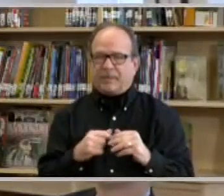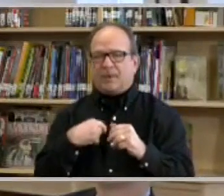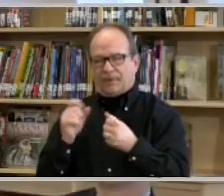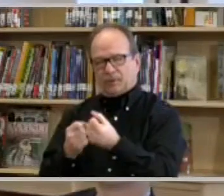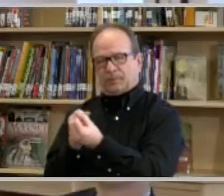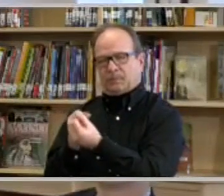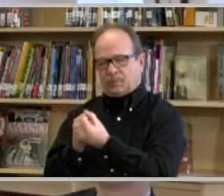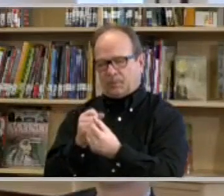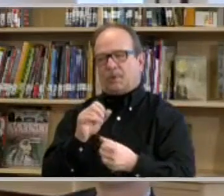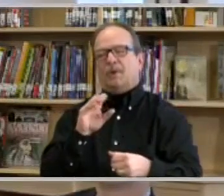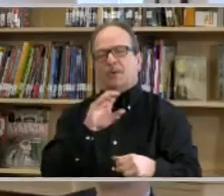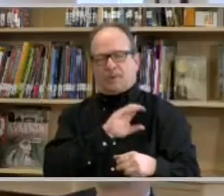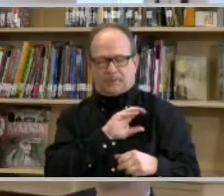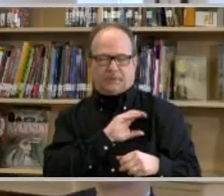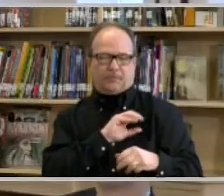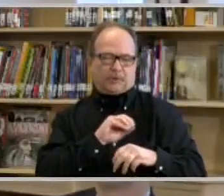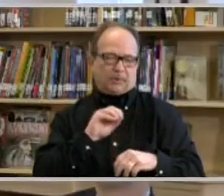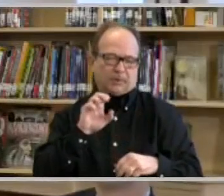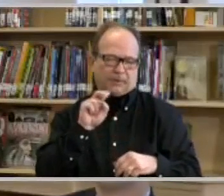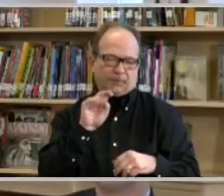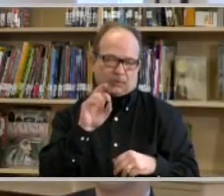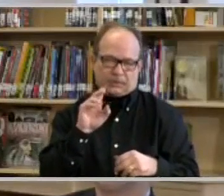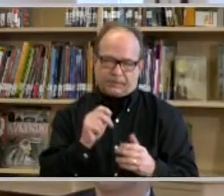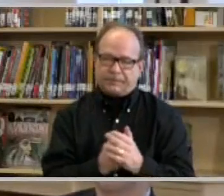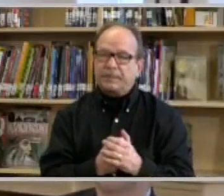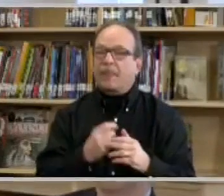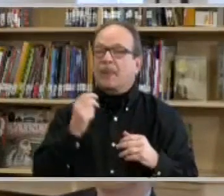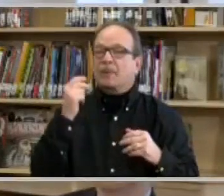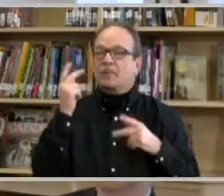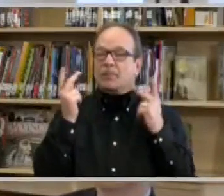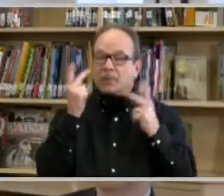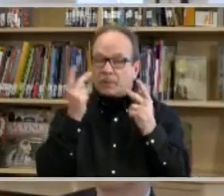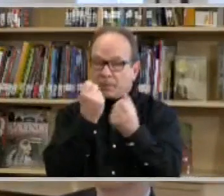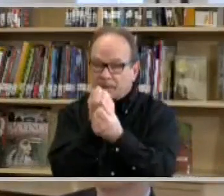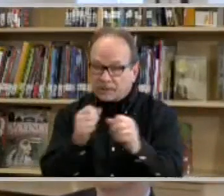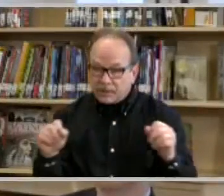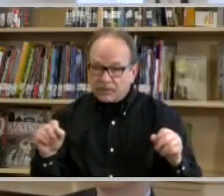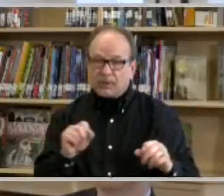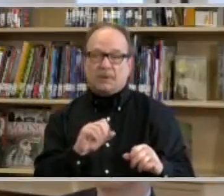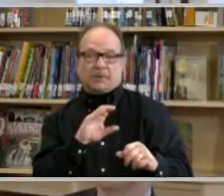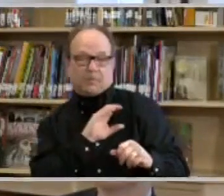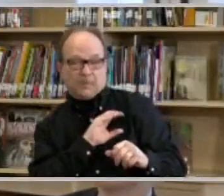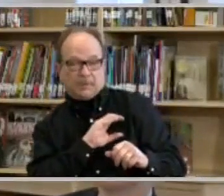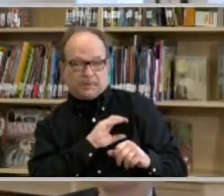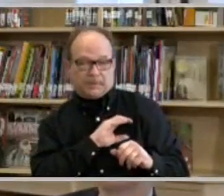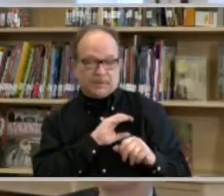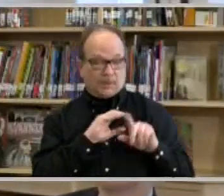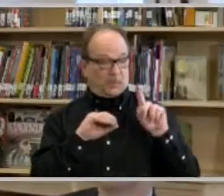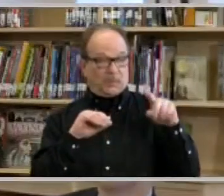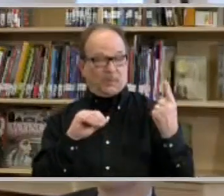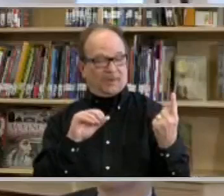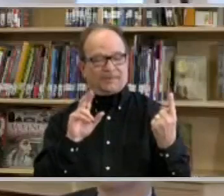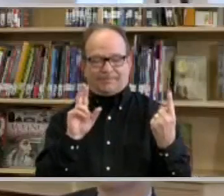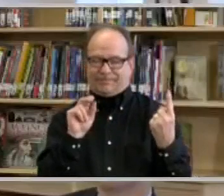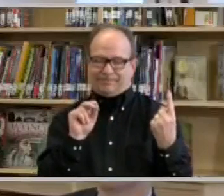COMES TO PREVENTING CRIME AND ENFORCING THE LAW.